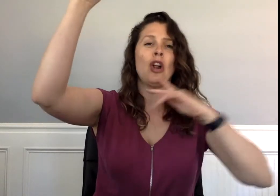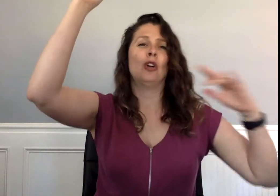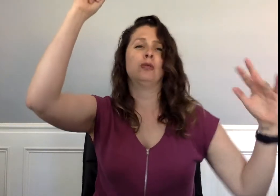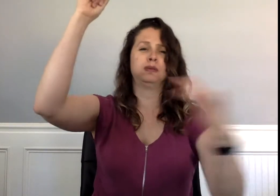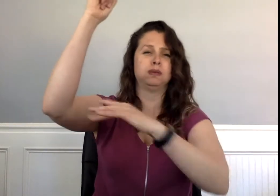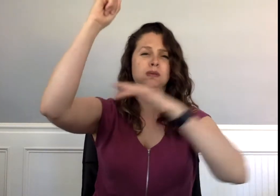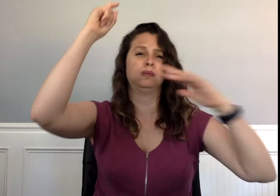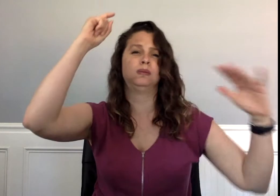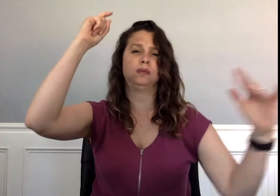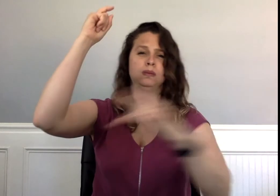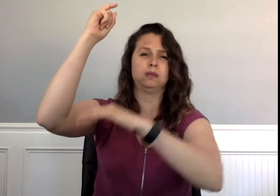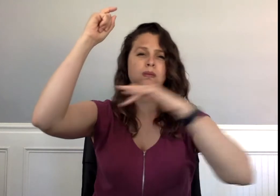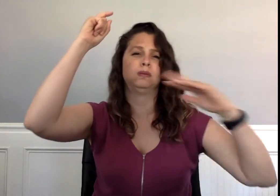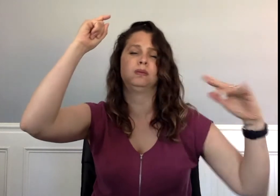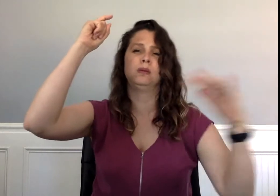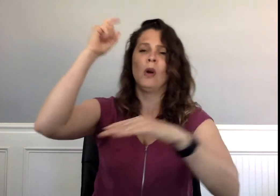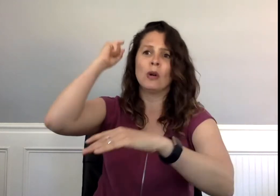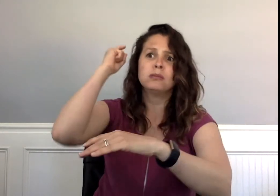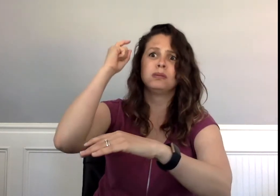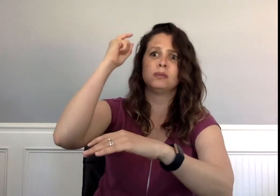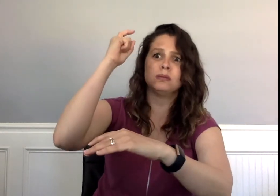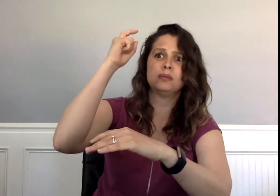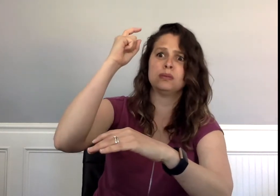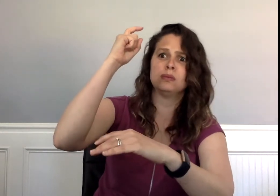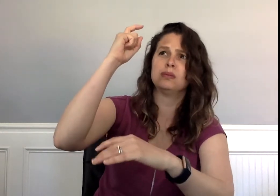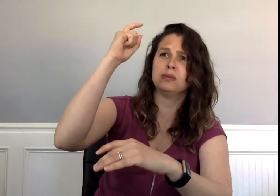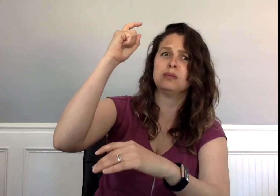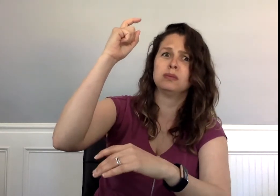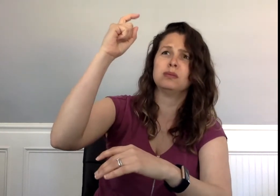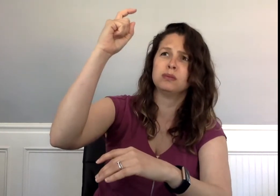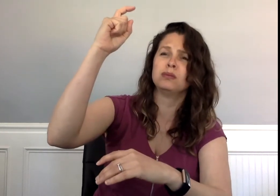until it was swinging over the Hudson River.